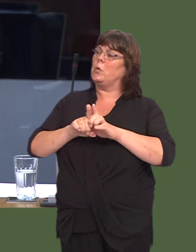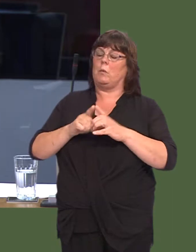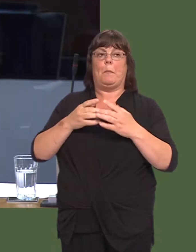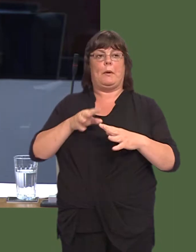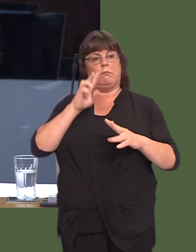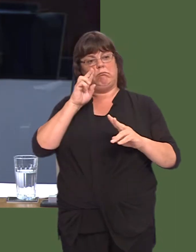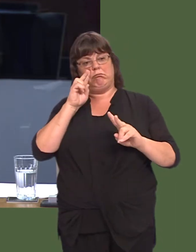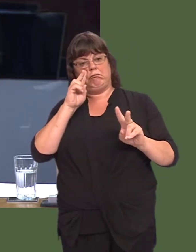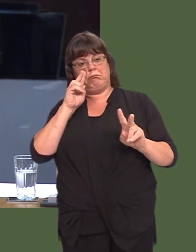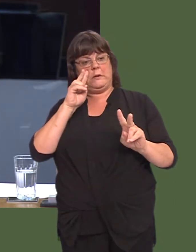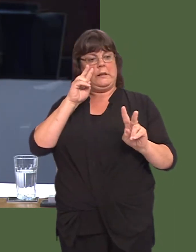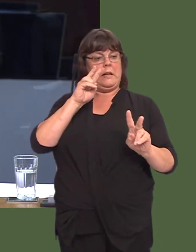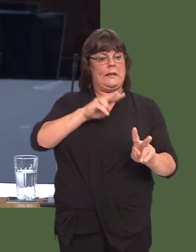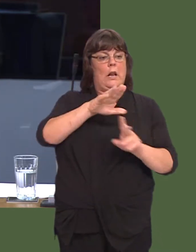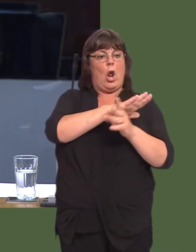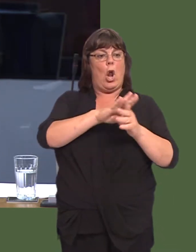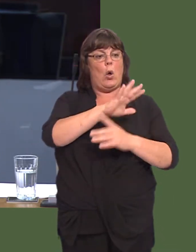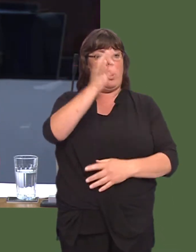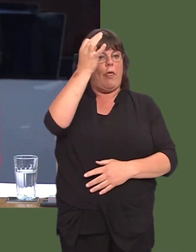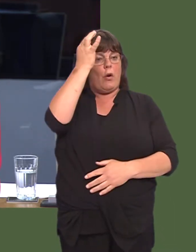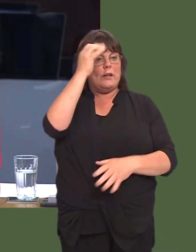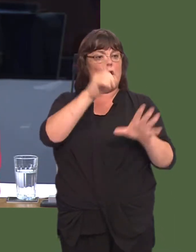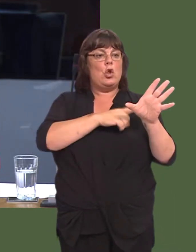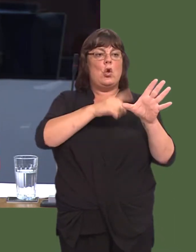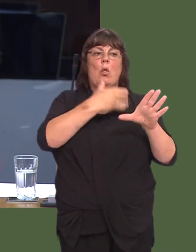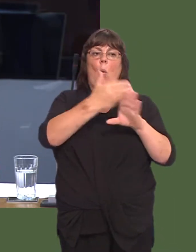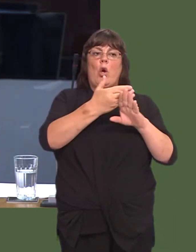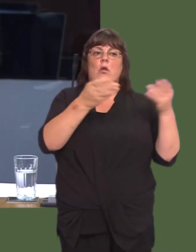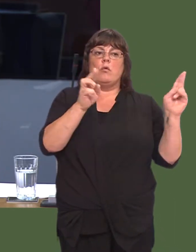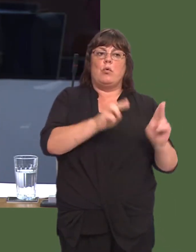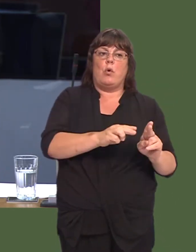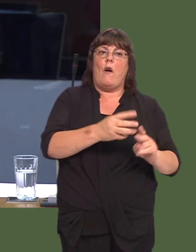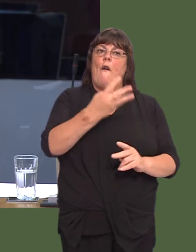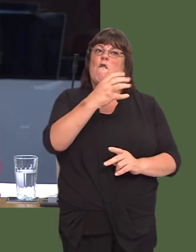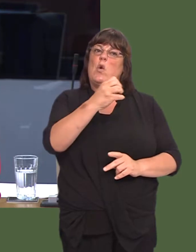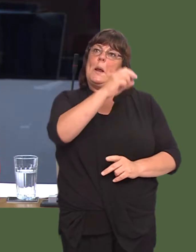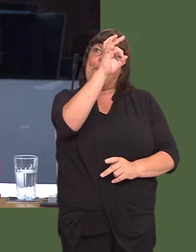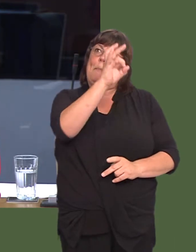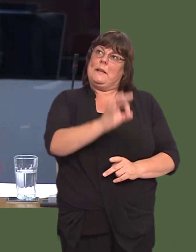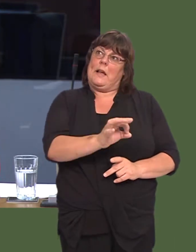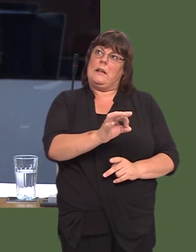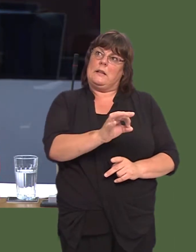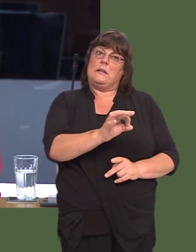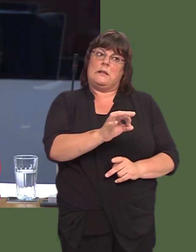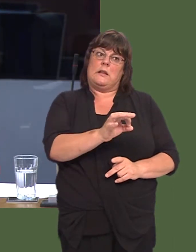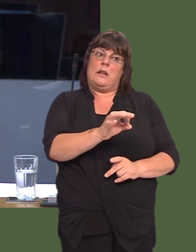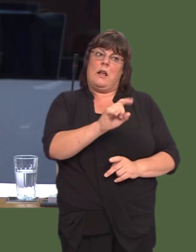Also, weíve seen a reduction in local authority youth workersóa staggering 40 per cent in